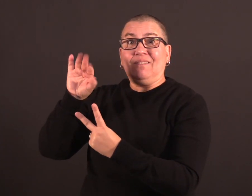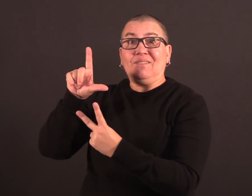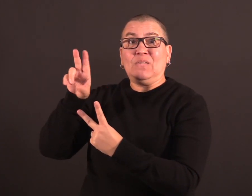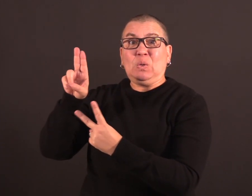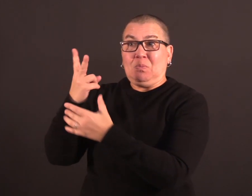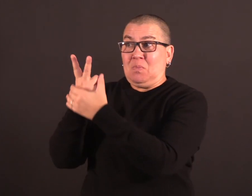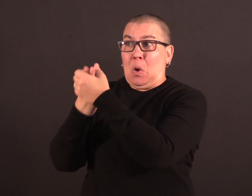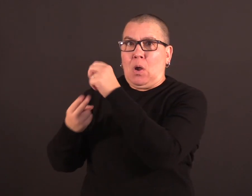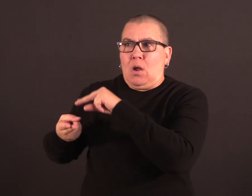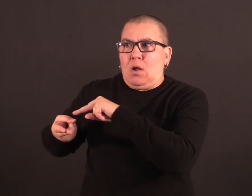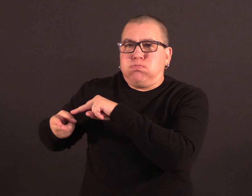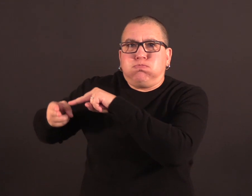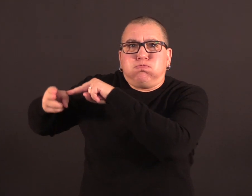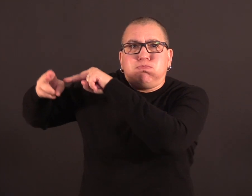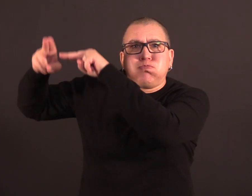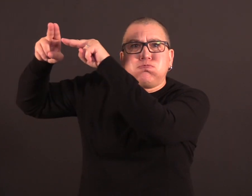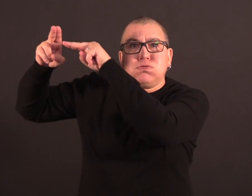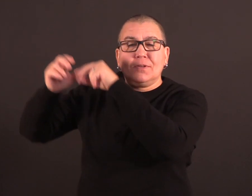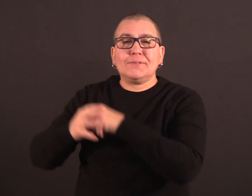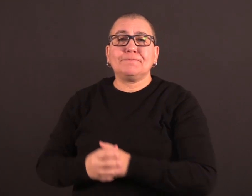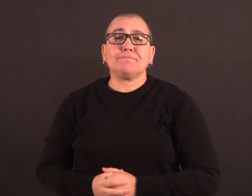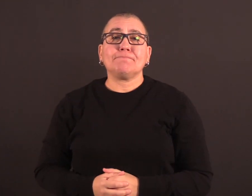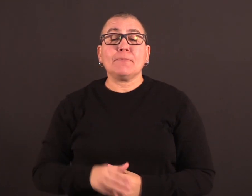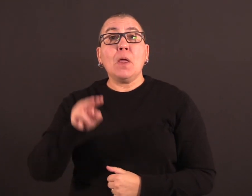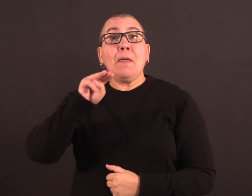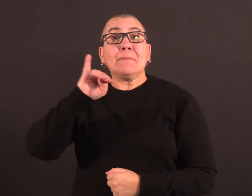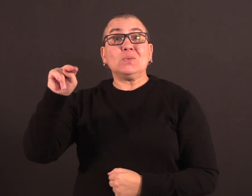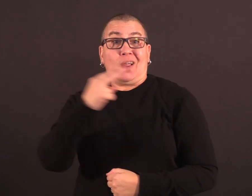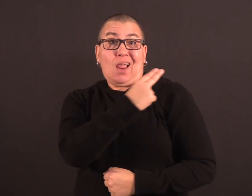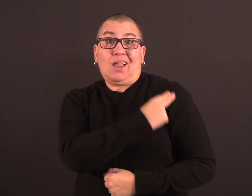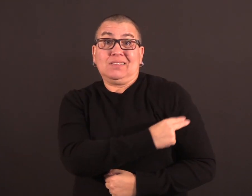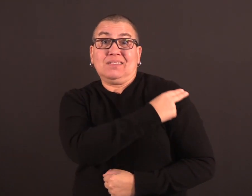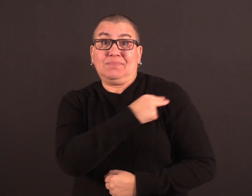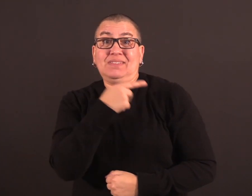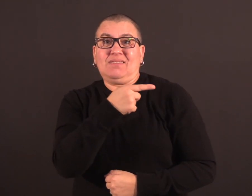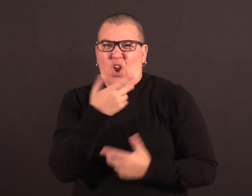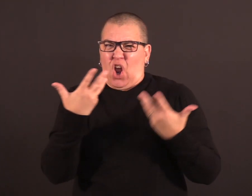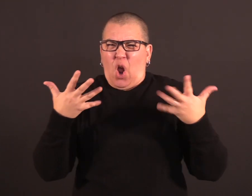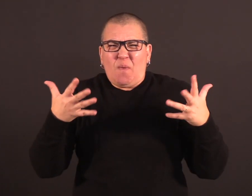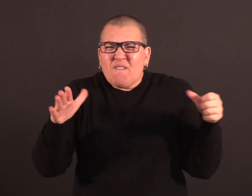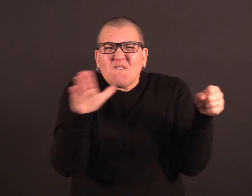Although it may be a more acute problem when RSV and the flu are trending upward,